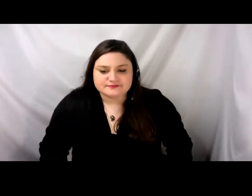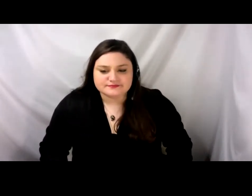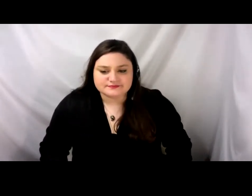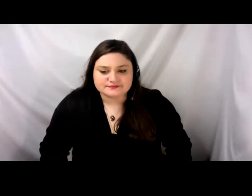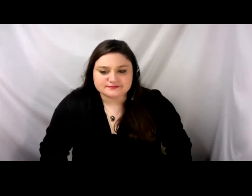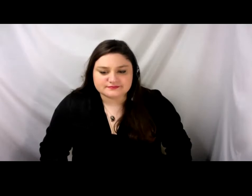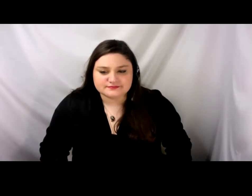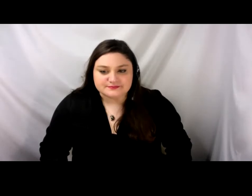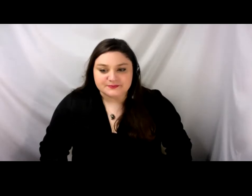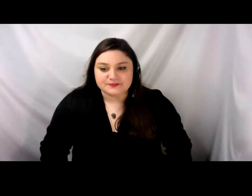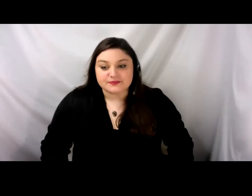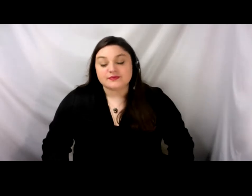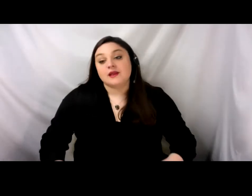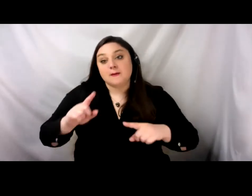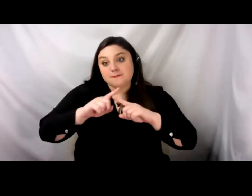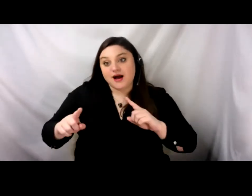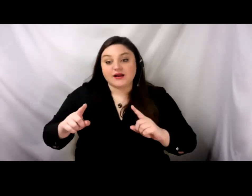are the industries that legally